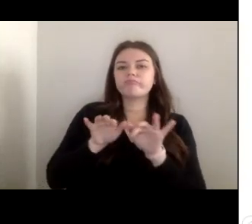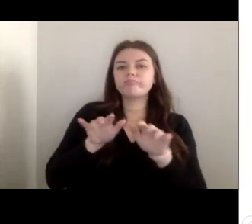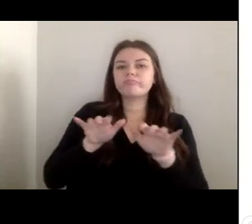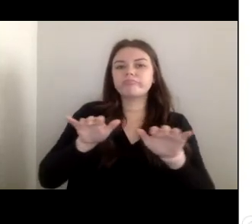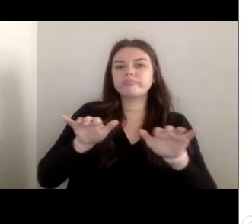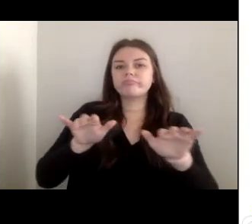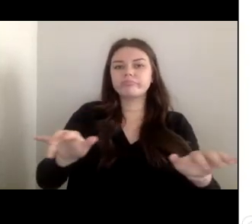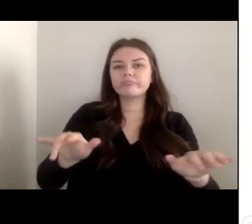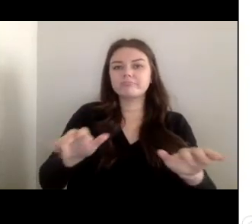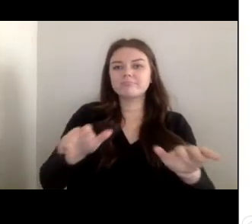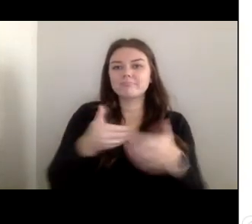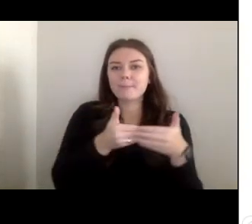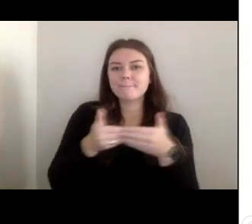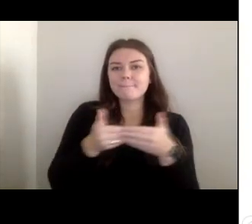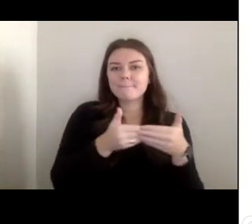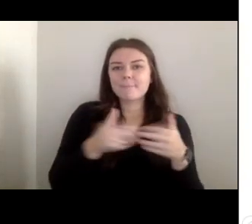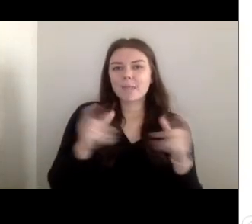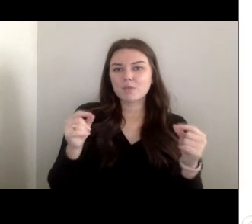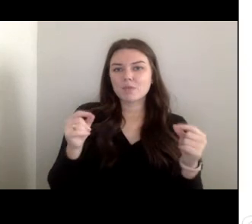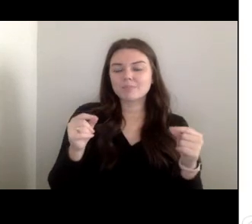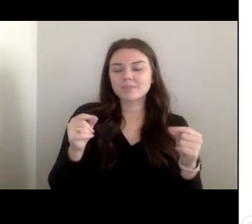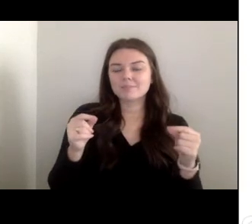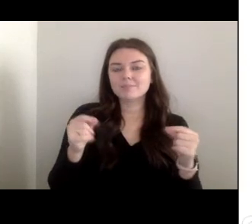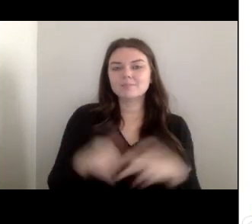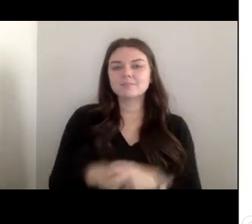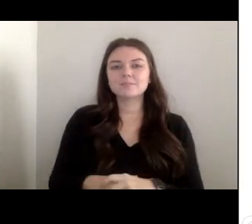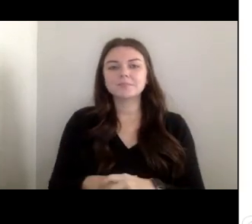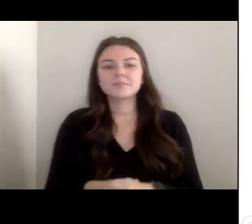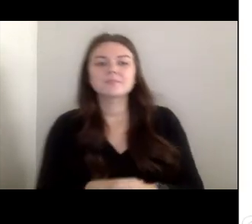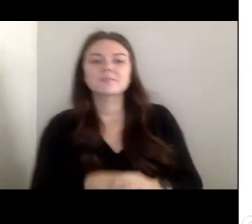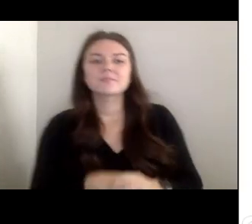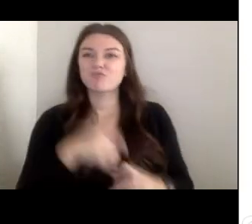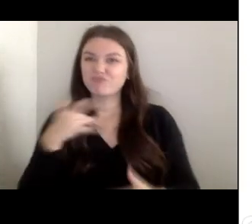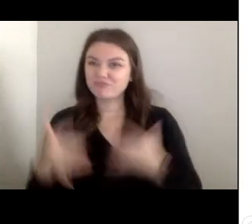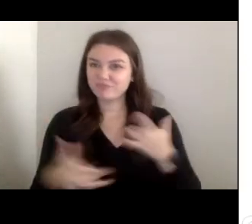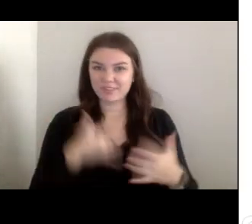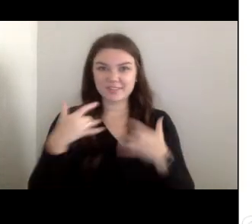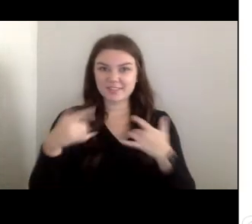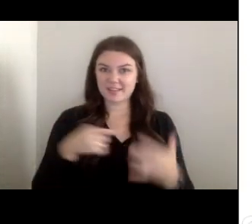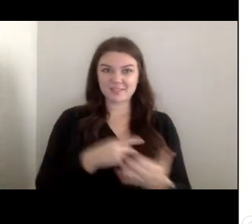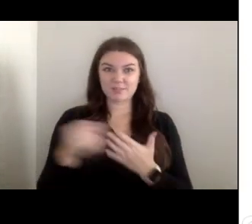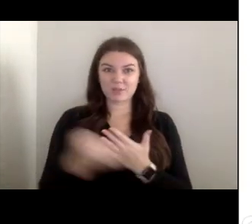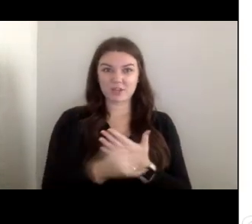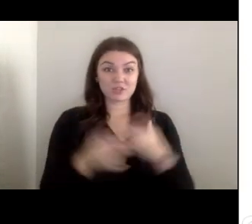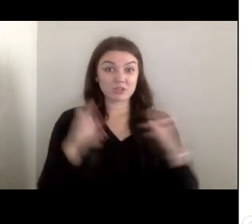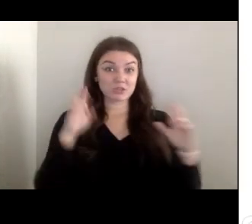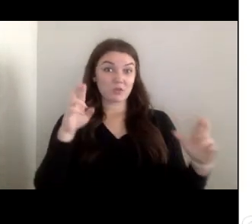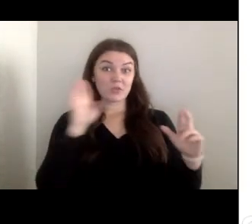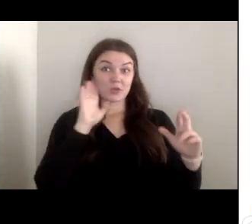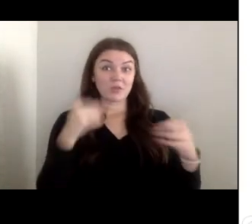like those ones that Erin showed you pictures of. So we're really excited about this project and hopefully, we'll have more news on it soon.